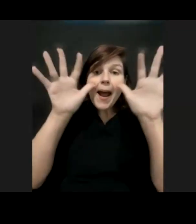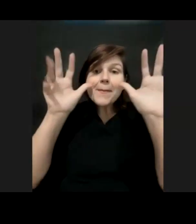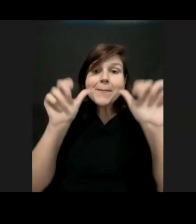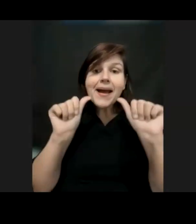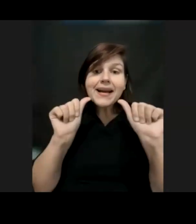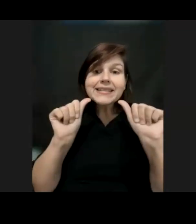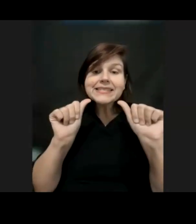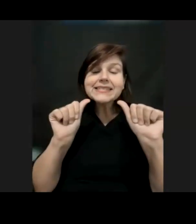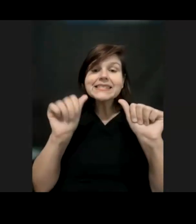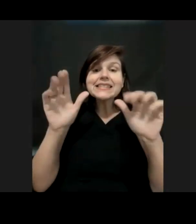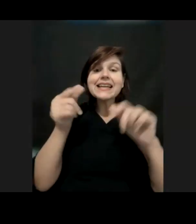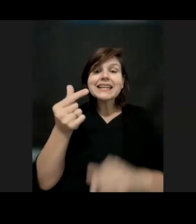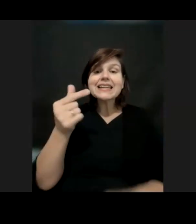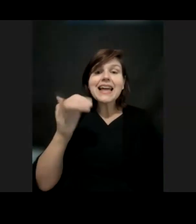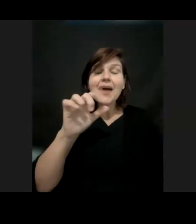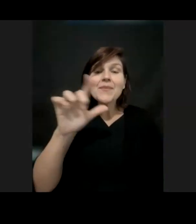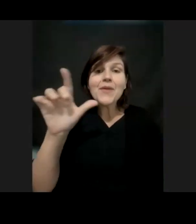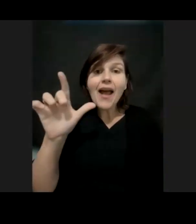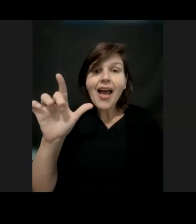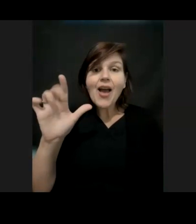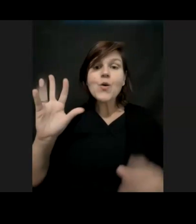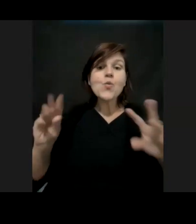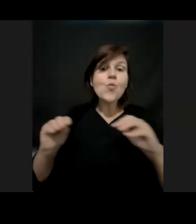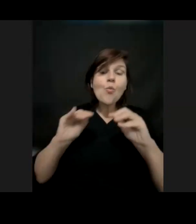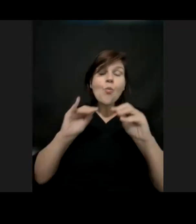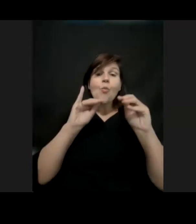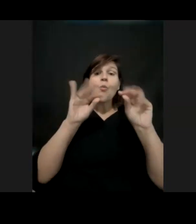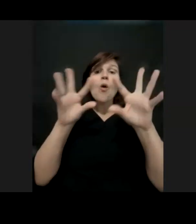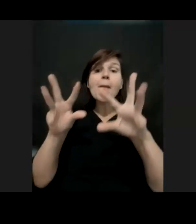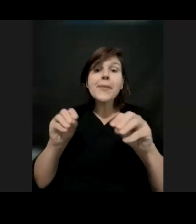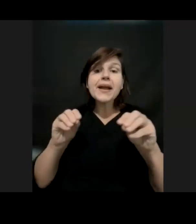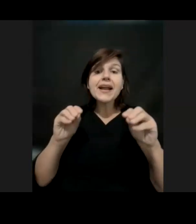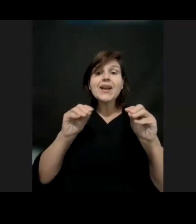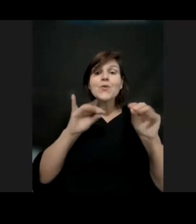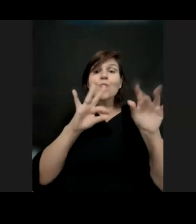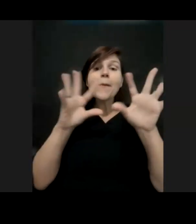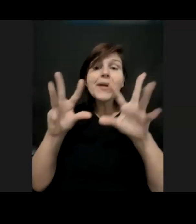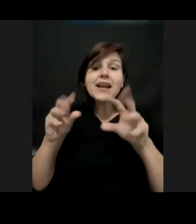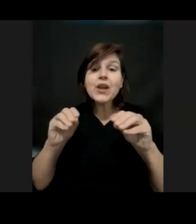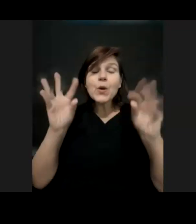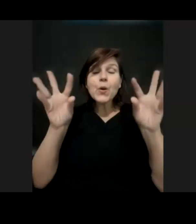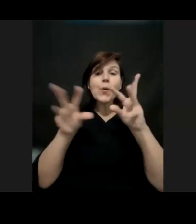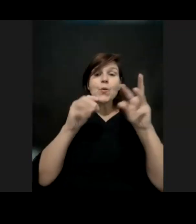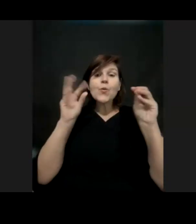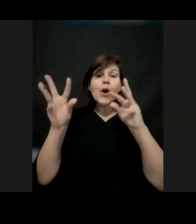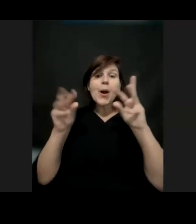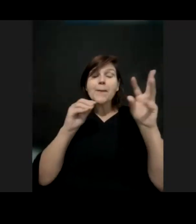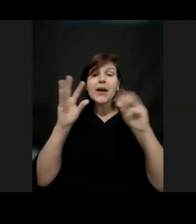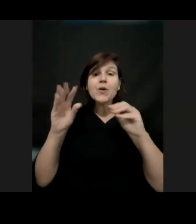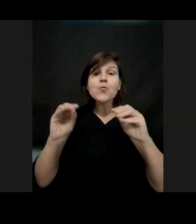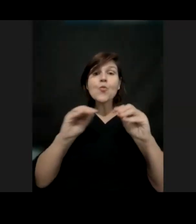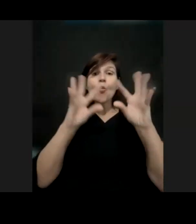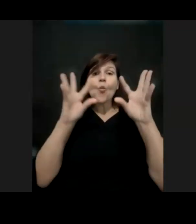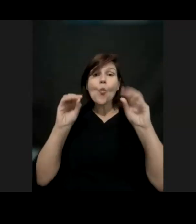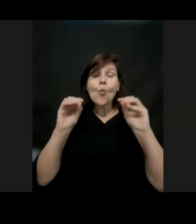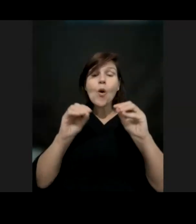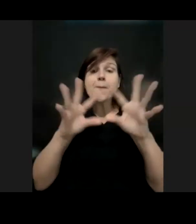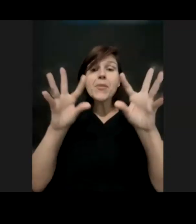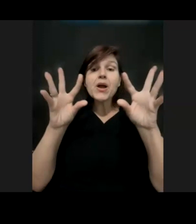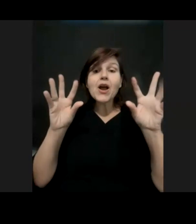Gabrielle! Whoop-a-dee-doo! Woo woo woo! Whoop, whoop, whoop-a-dee-doo!